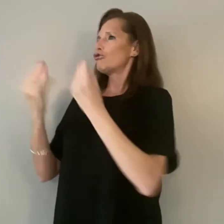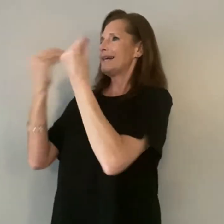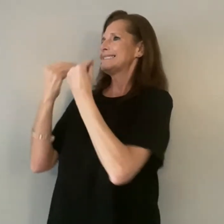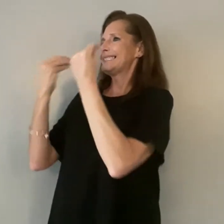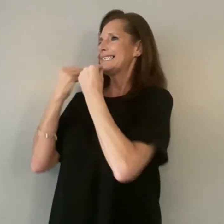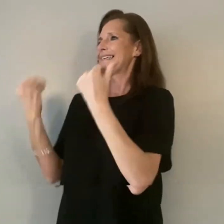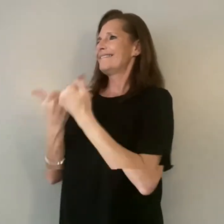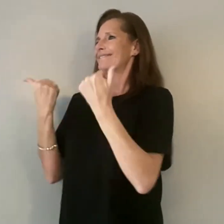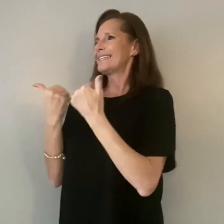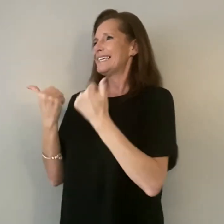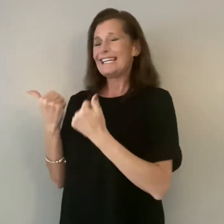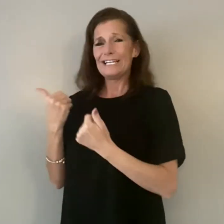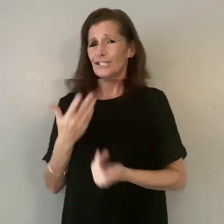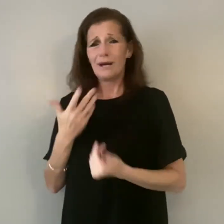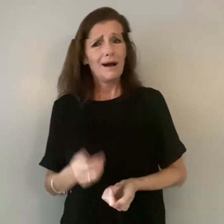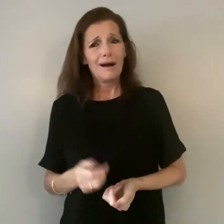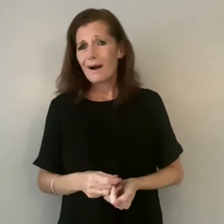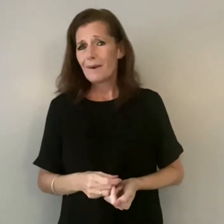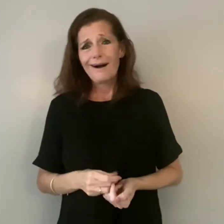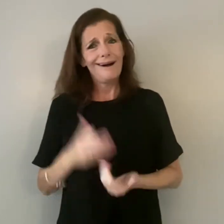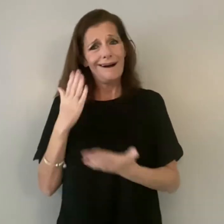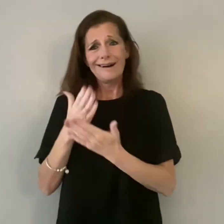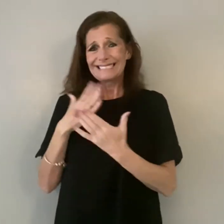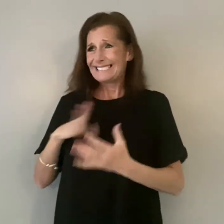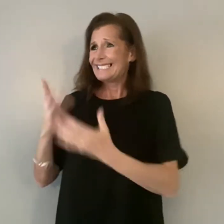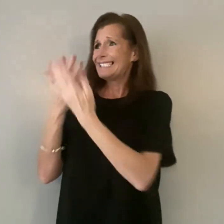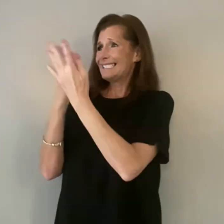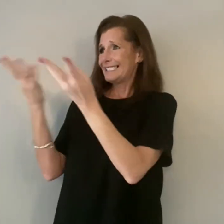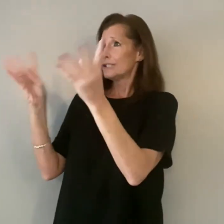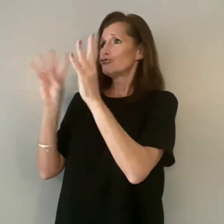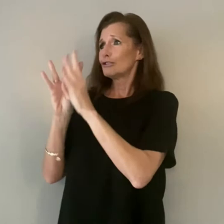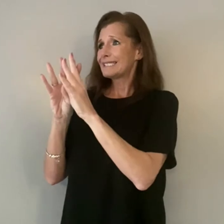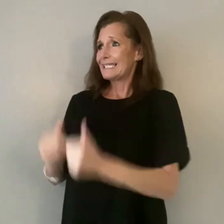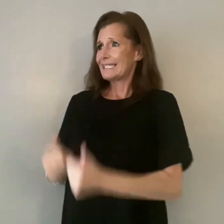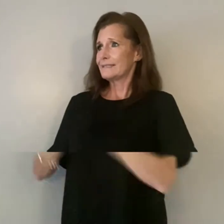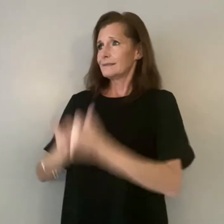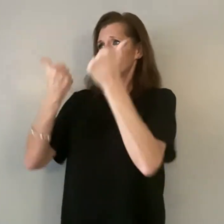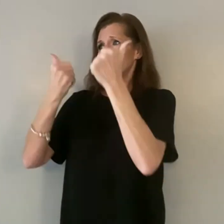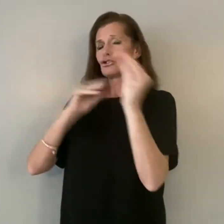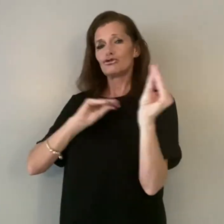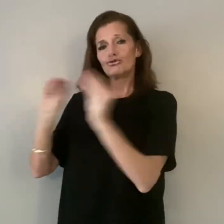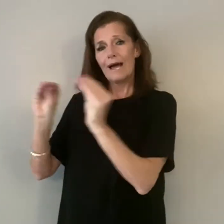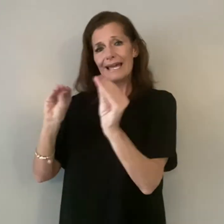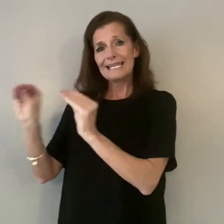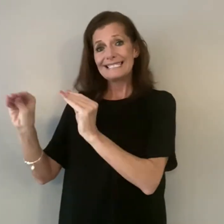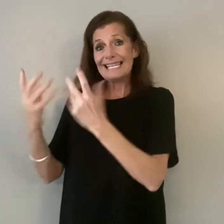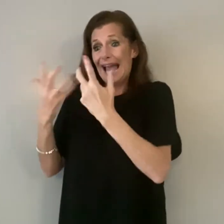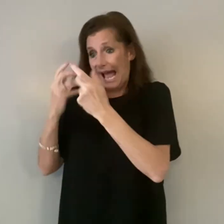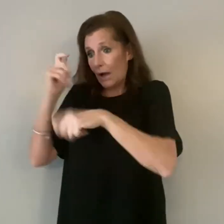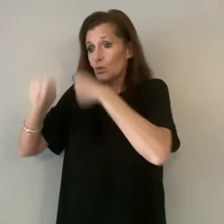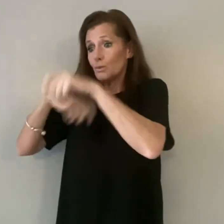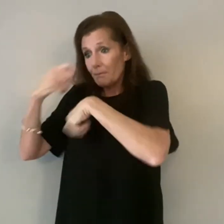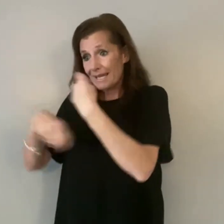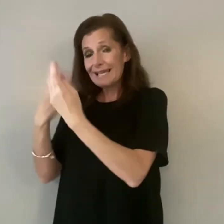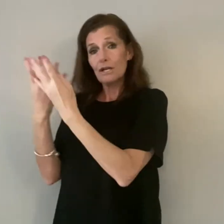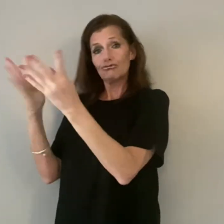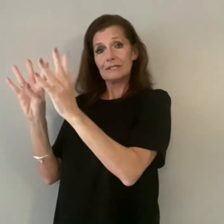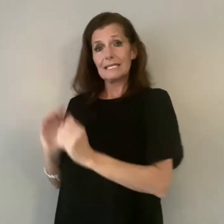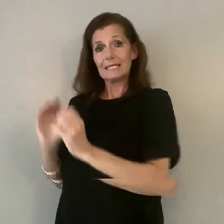trained in what you're doing and therefore bring it. But actually there's such a strong need to have trustees who are well-trained in being trustees